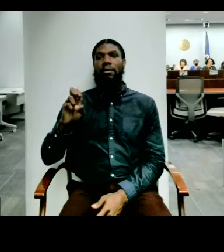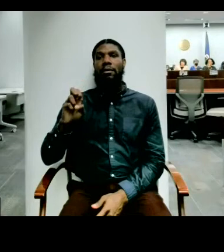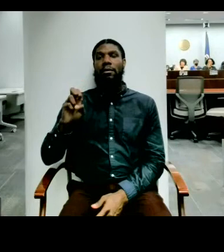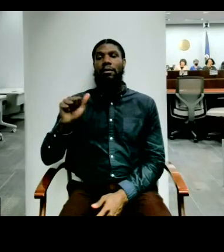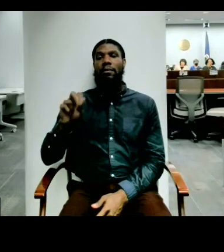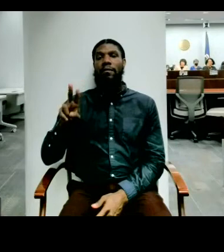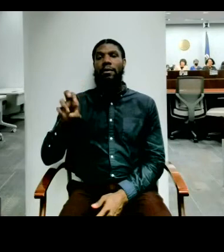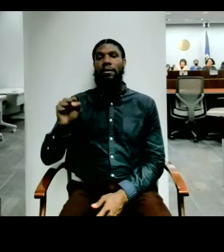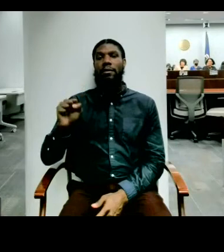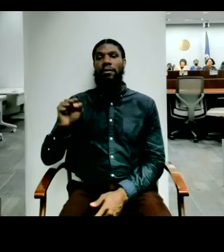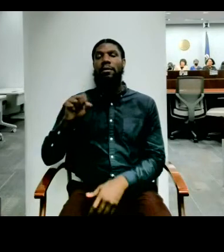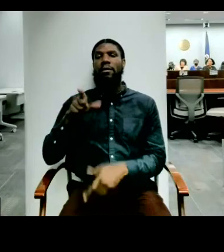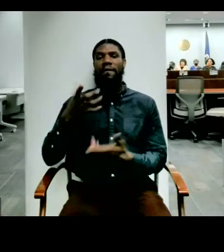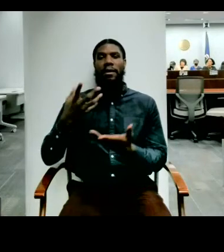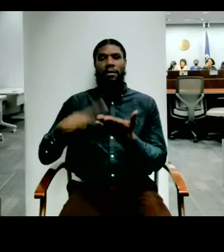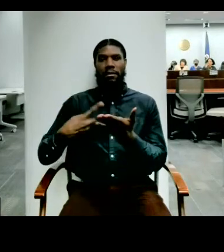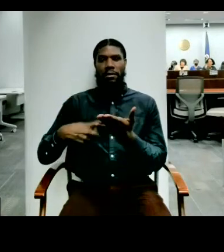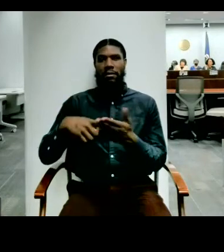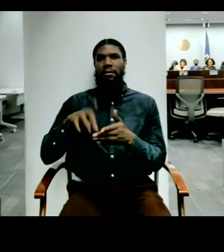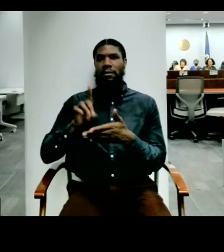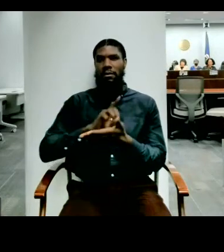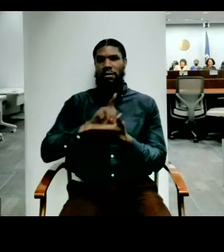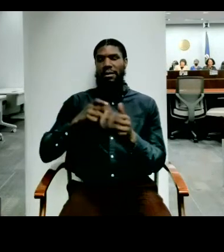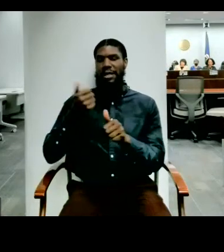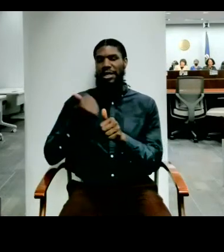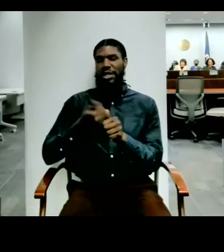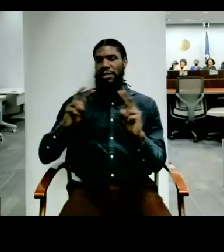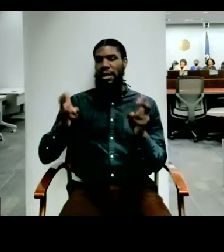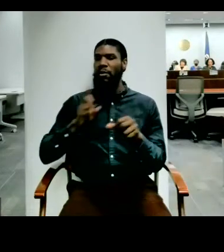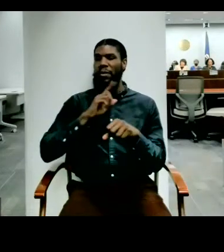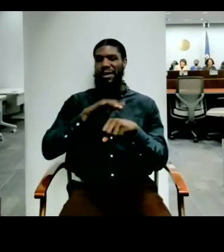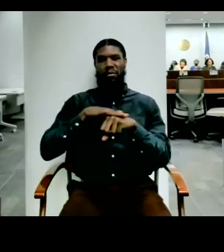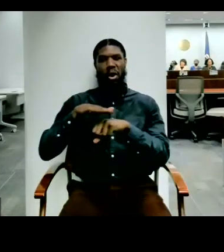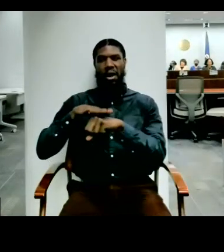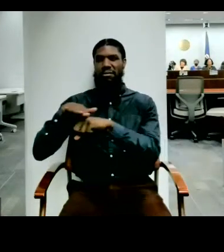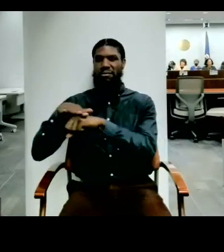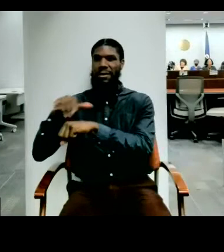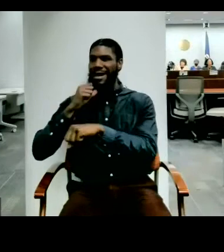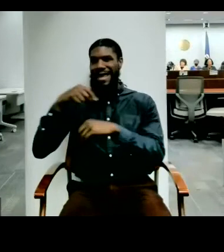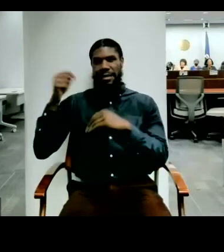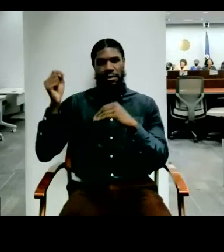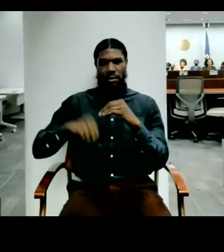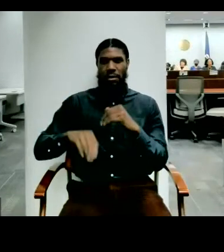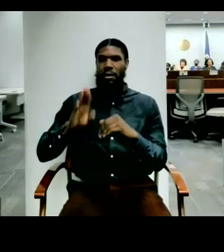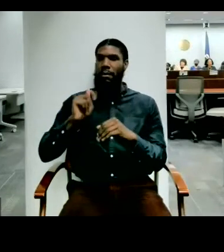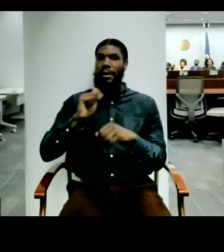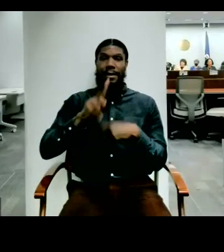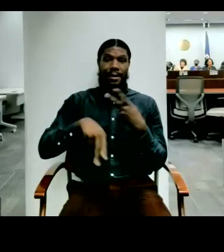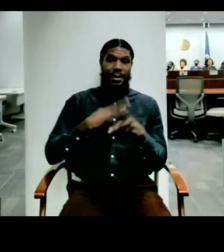obviously huge topic, very broad. From the types of cases to the institutions that are